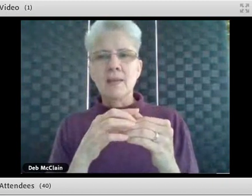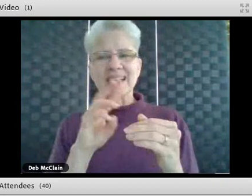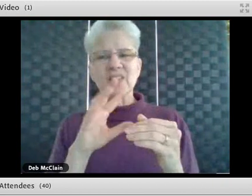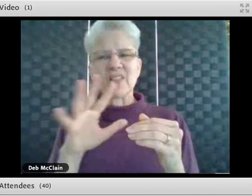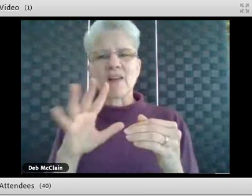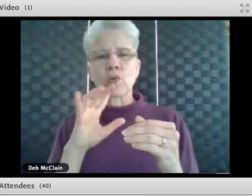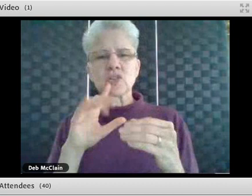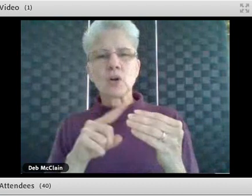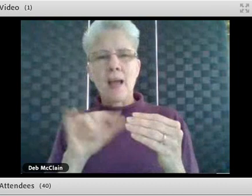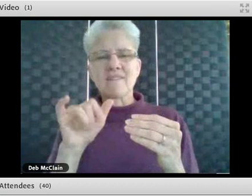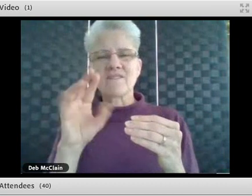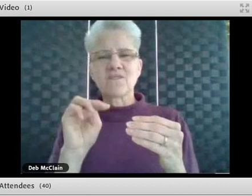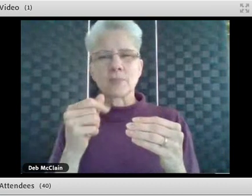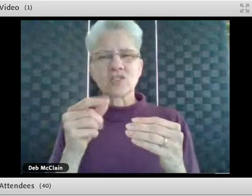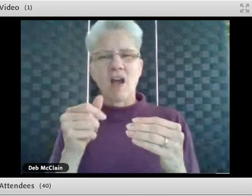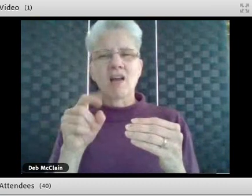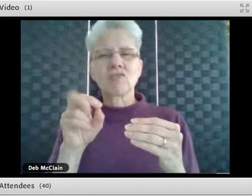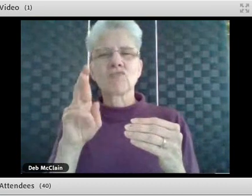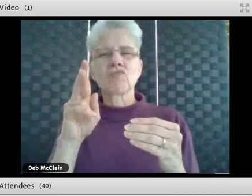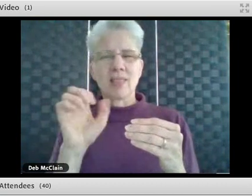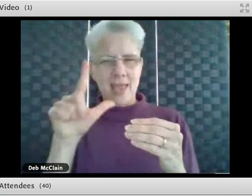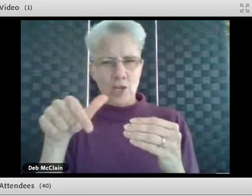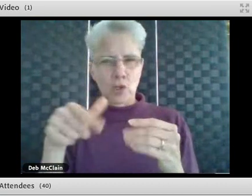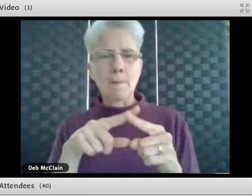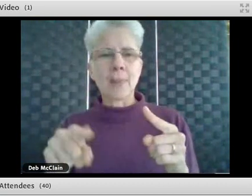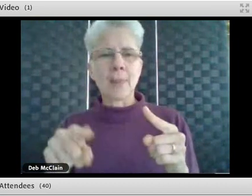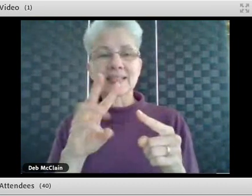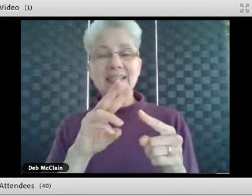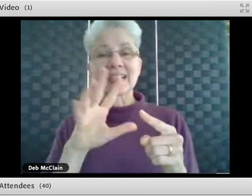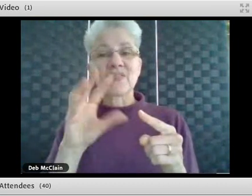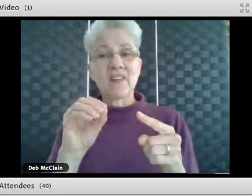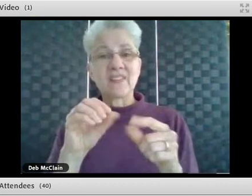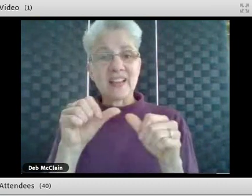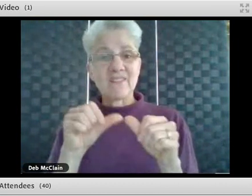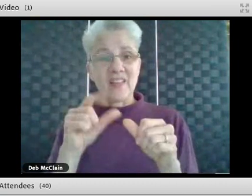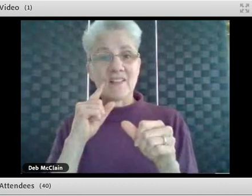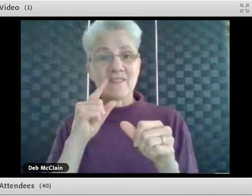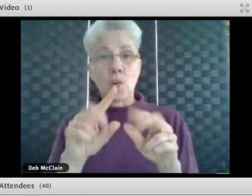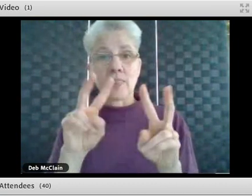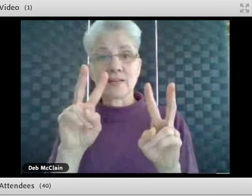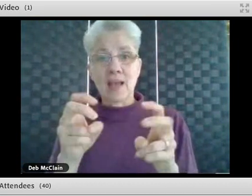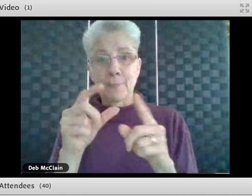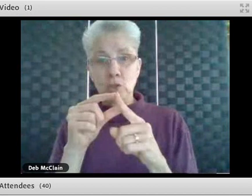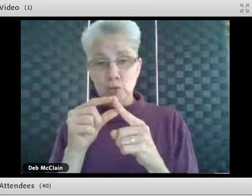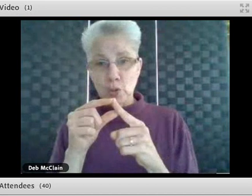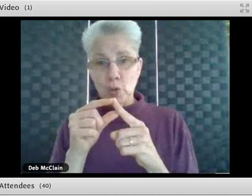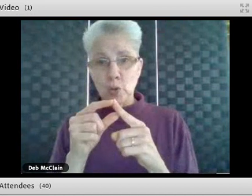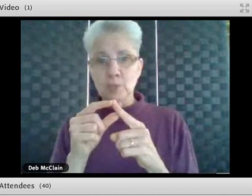form/genre at a later point. But in the 650 field, for the topical terms, you can see that --